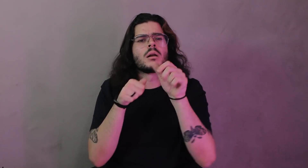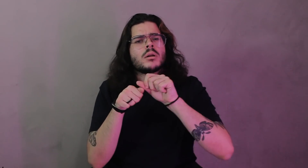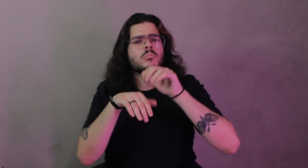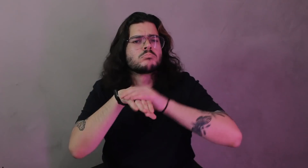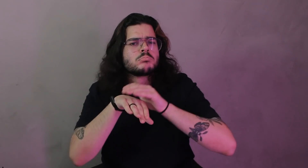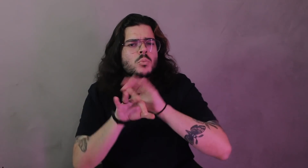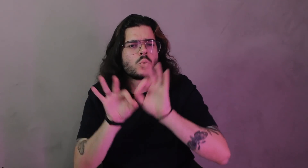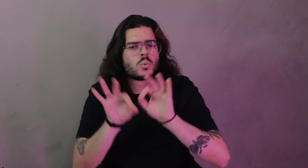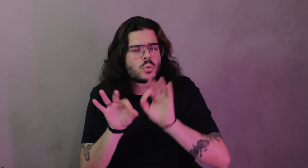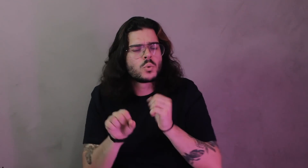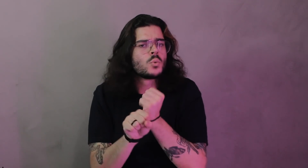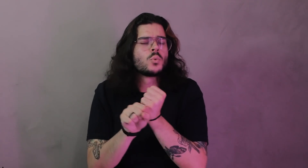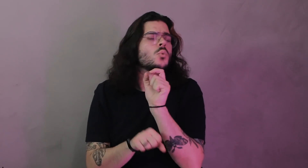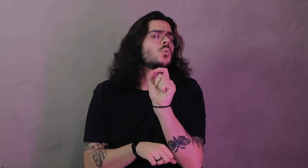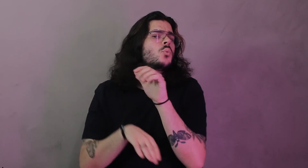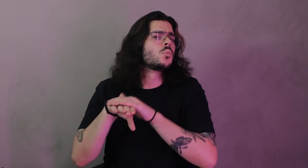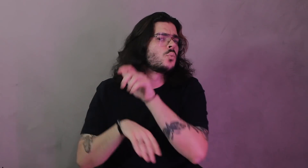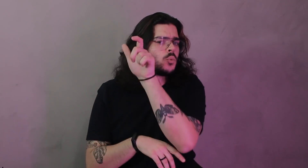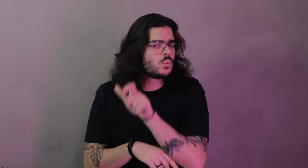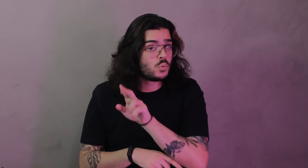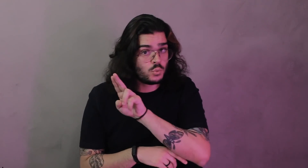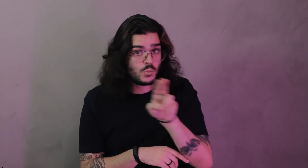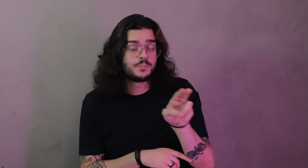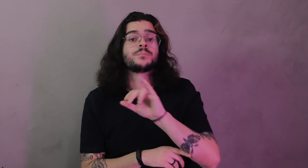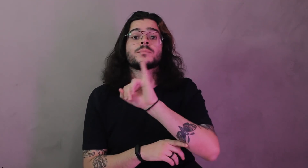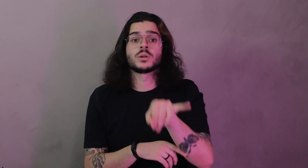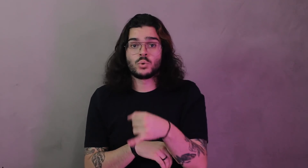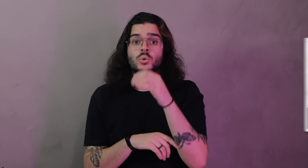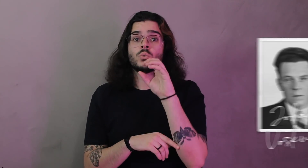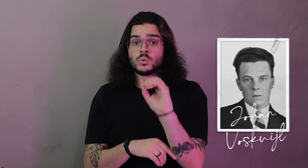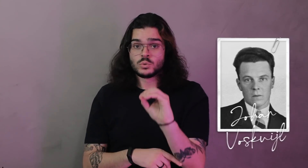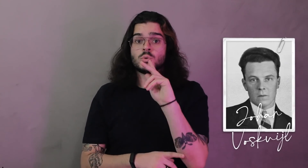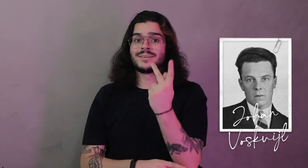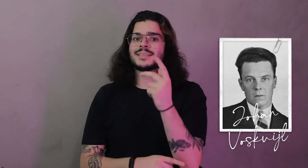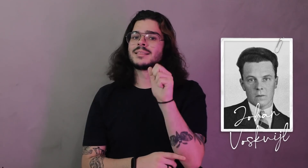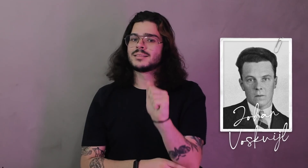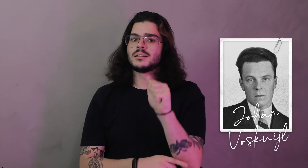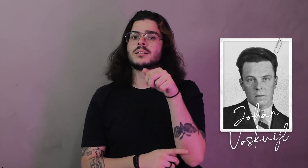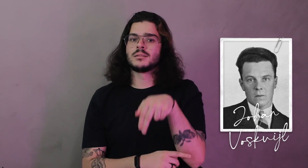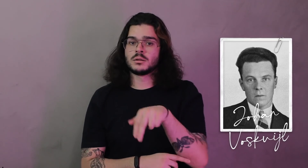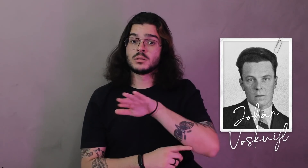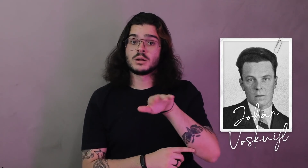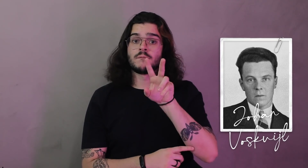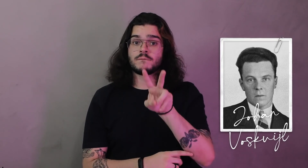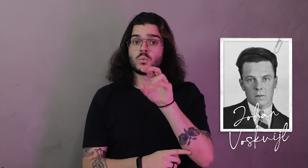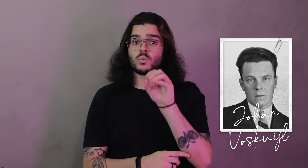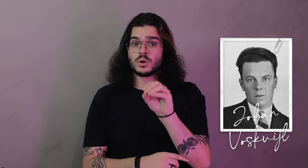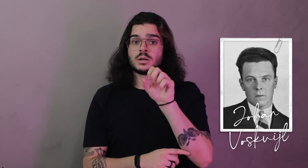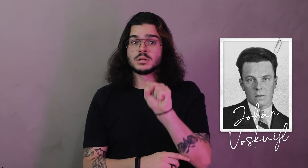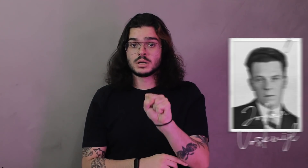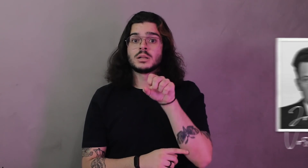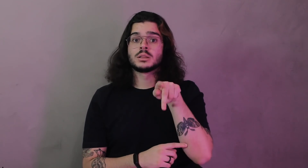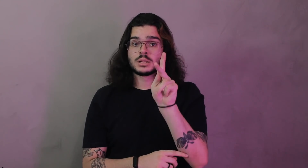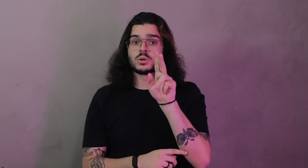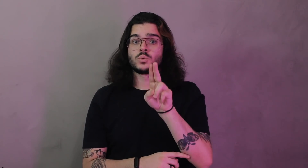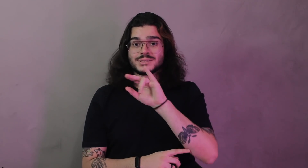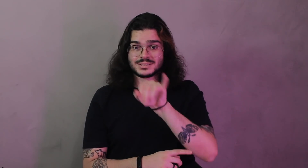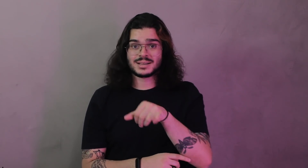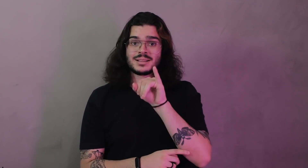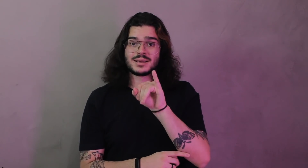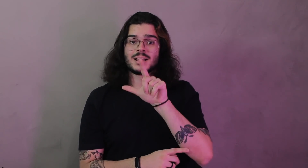built by one of the helpers, Mr. Johan Voskuijl,